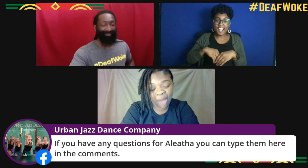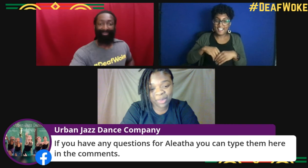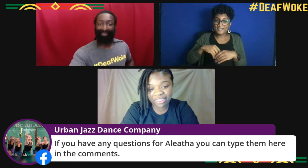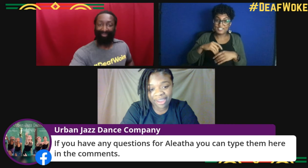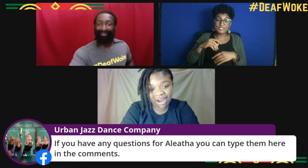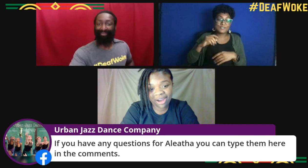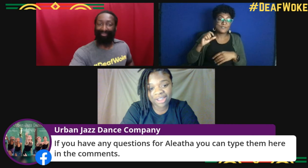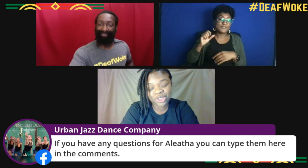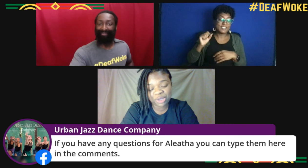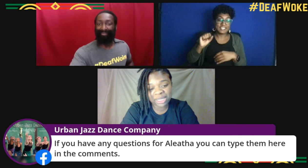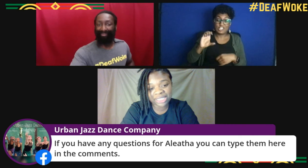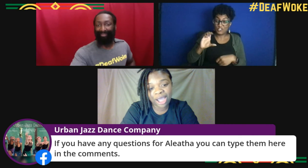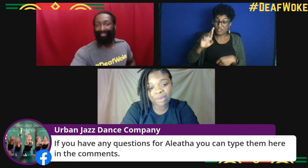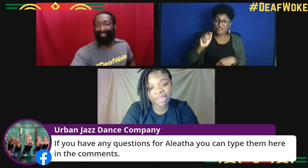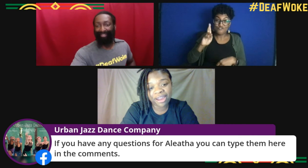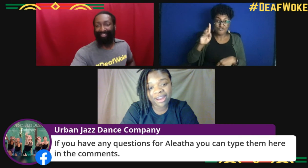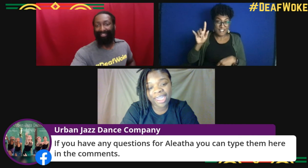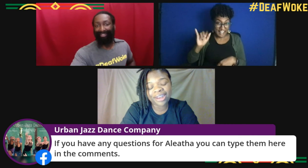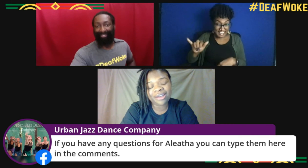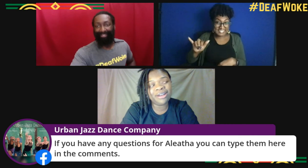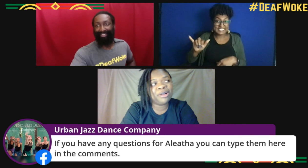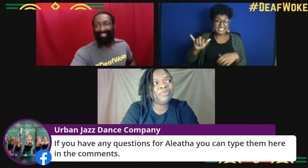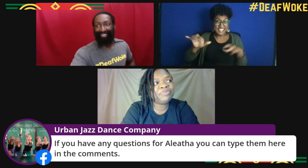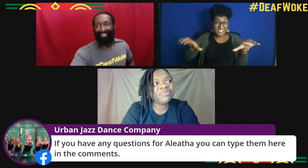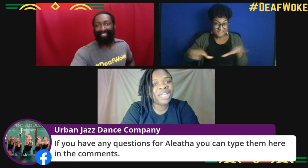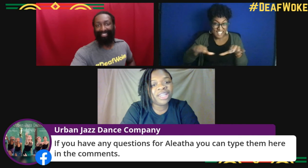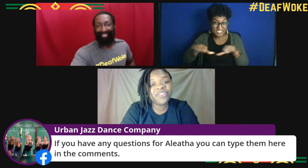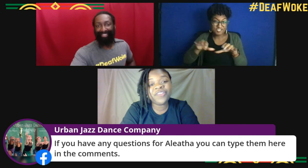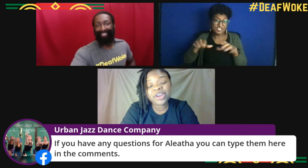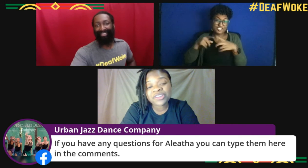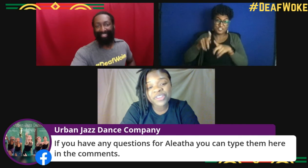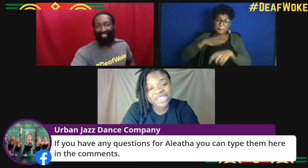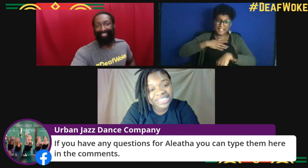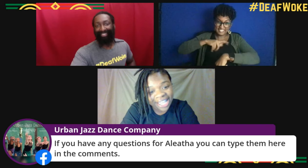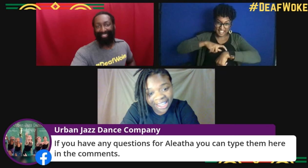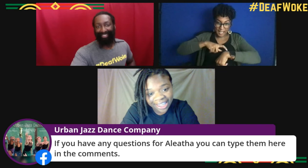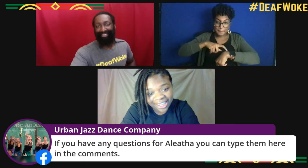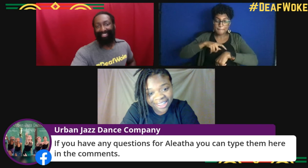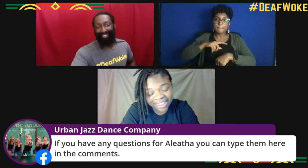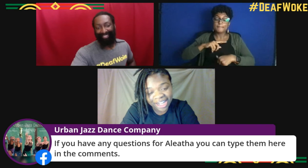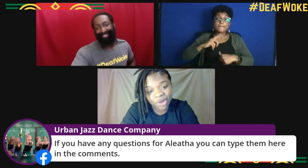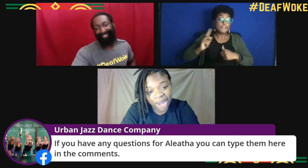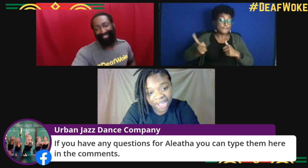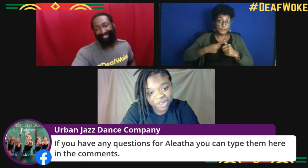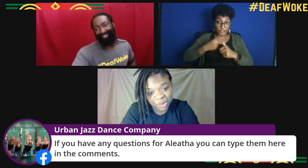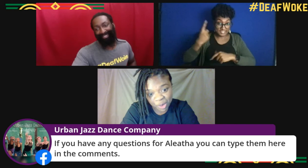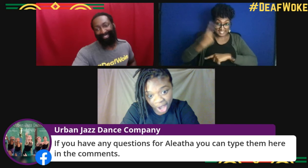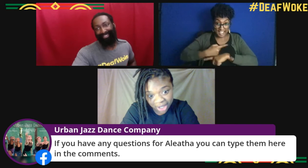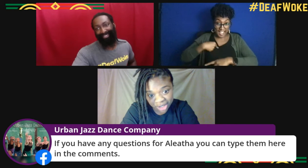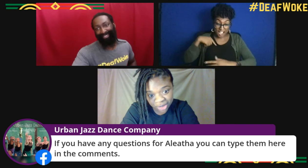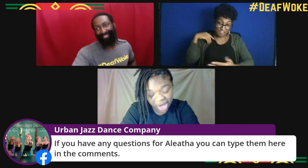that happened there during my time there. And the very first day that I arrived at Morocco